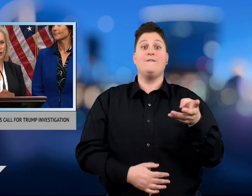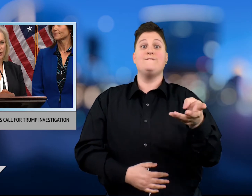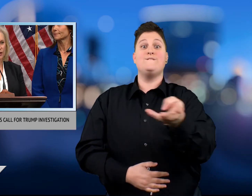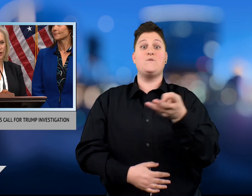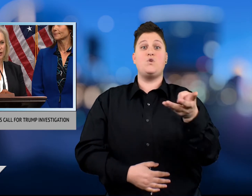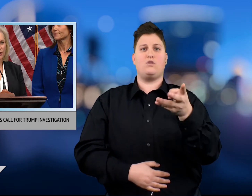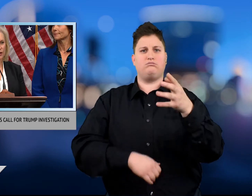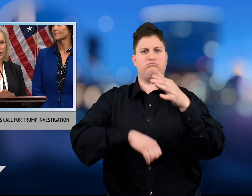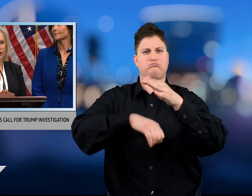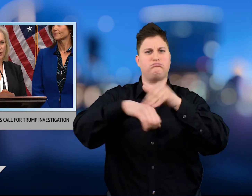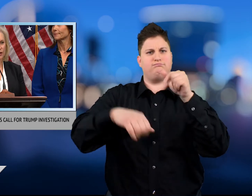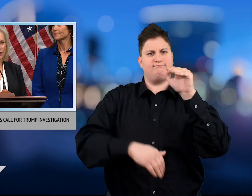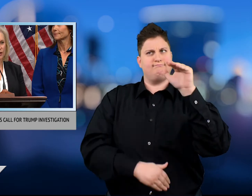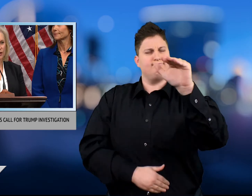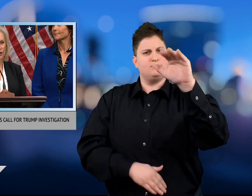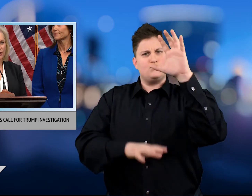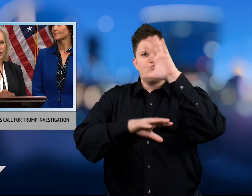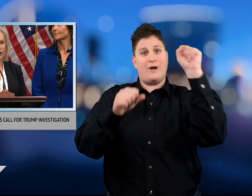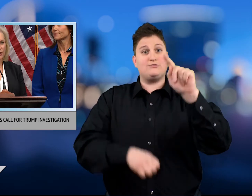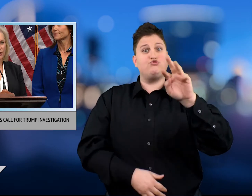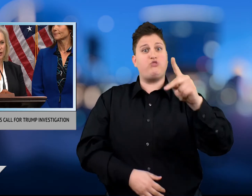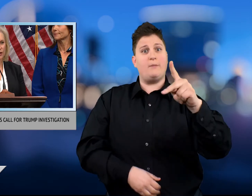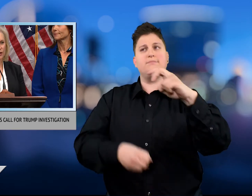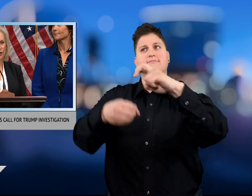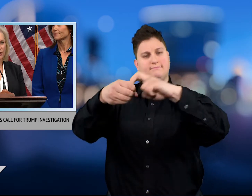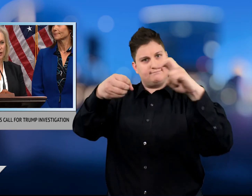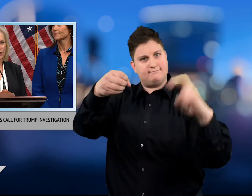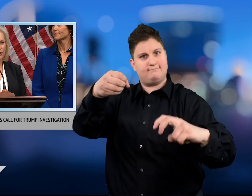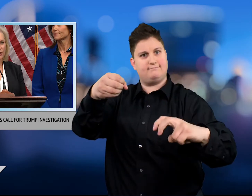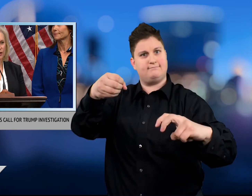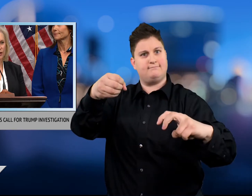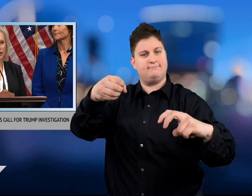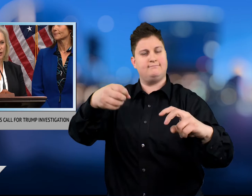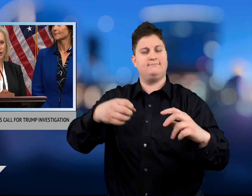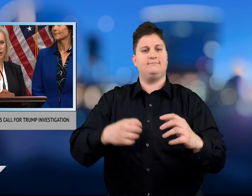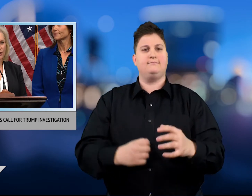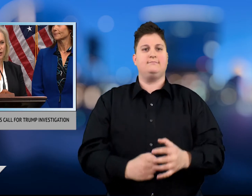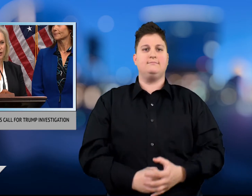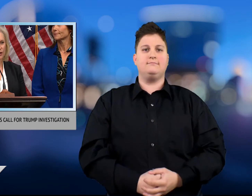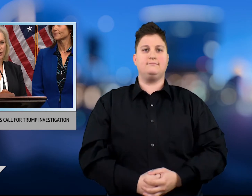calling for Trump to step down.